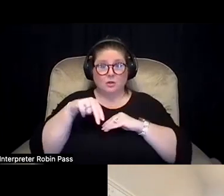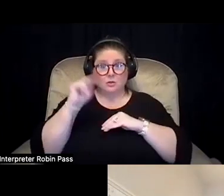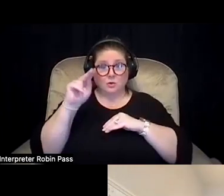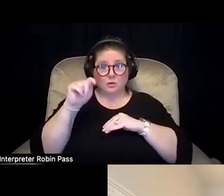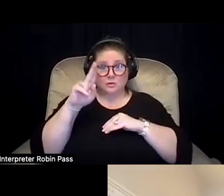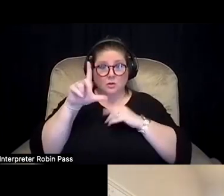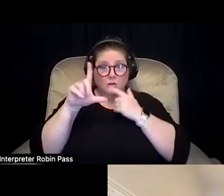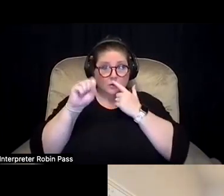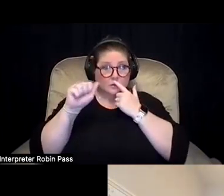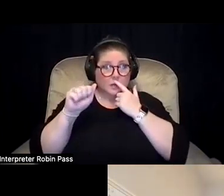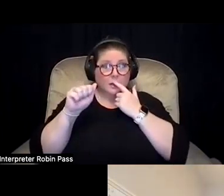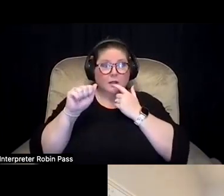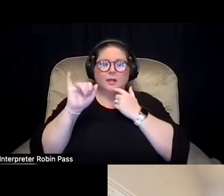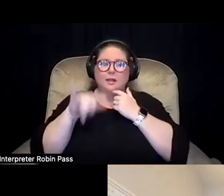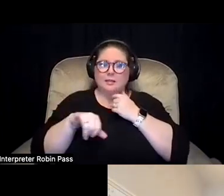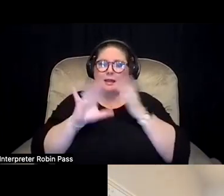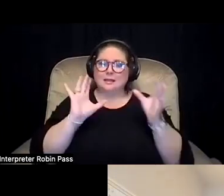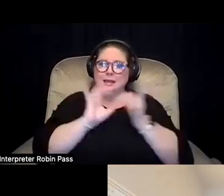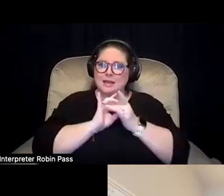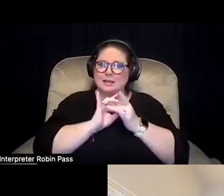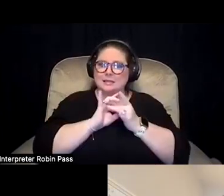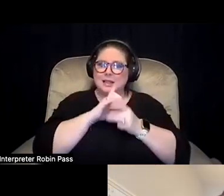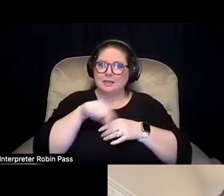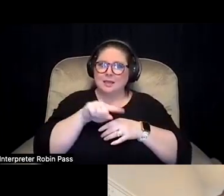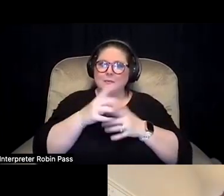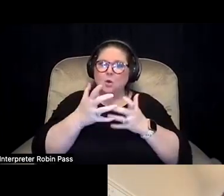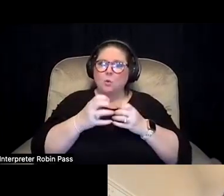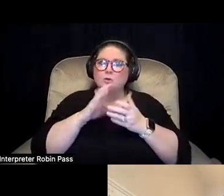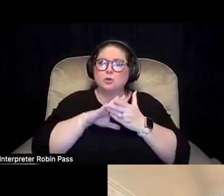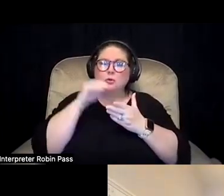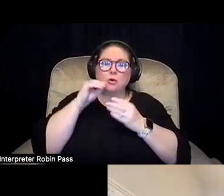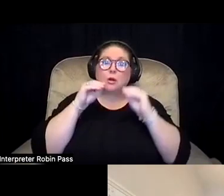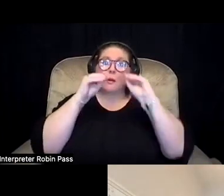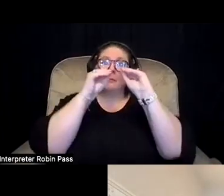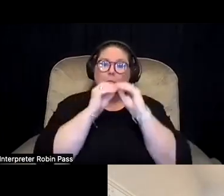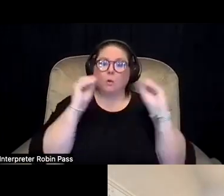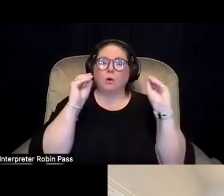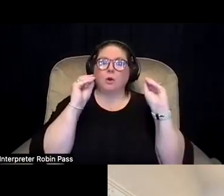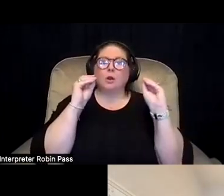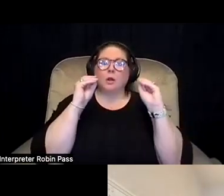it connects them and makes them want to go and learn more and they feel they feel empowered i